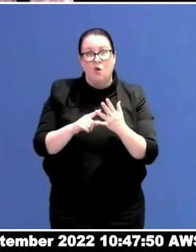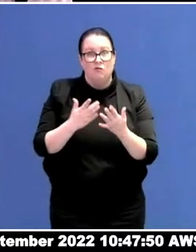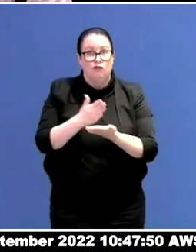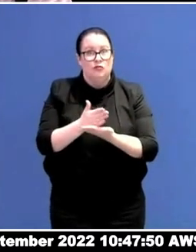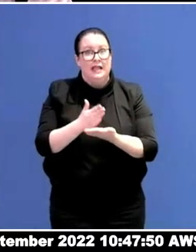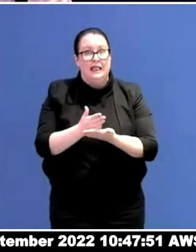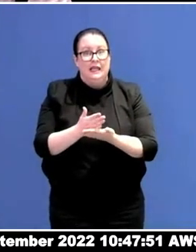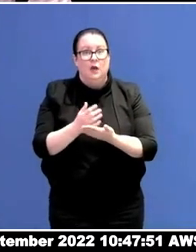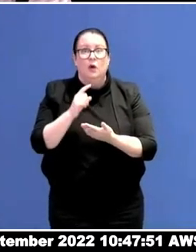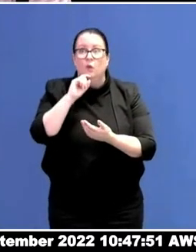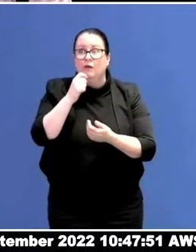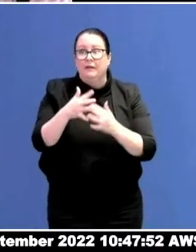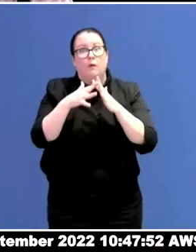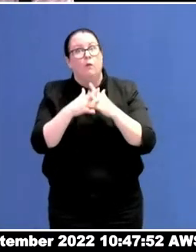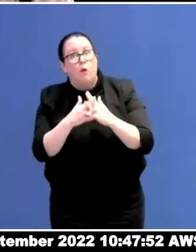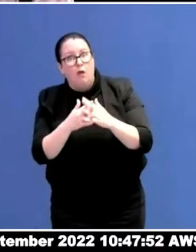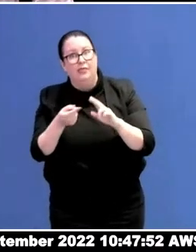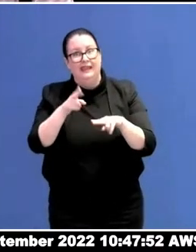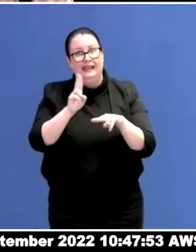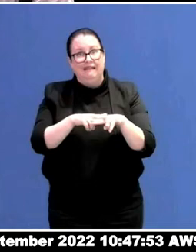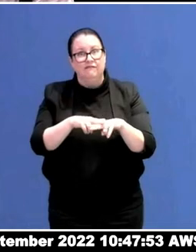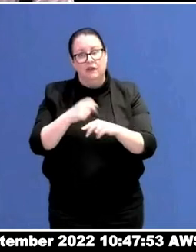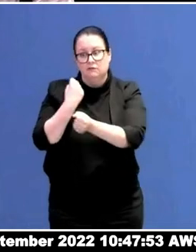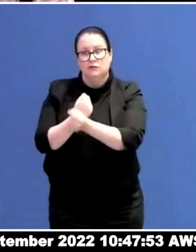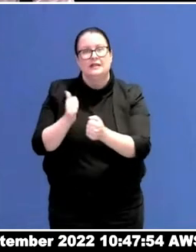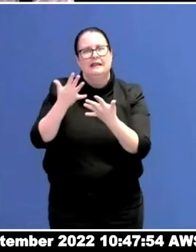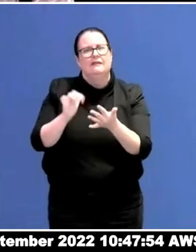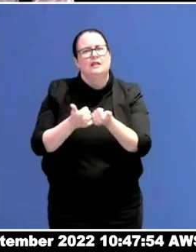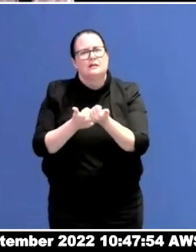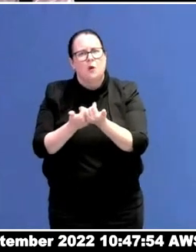you think in your opinion, if he had had support around, you know, integration back